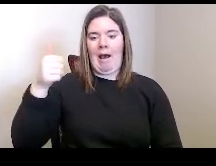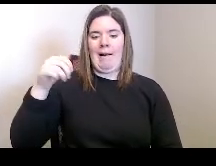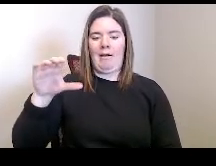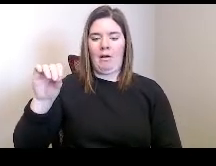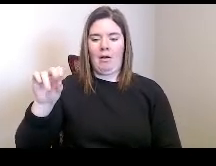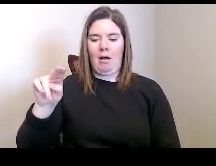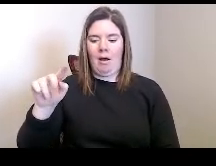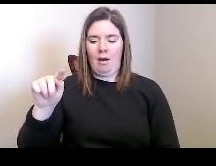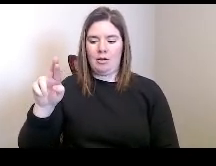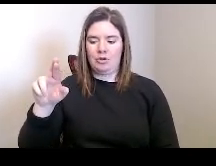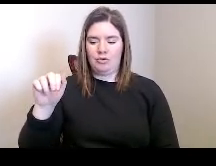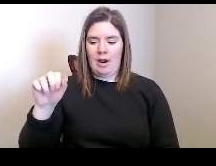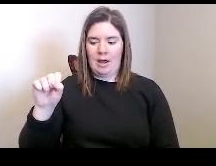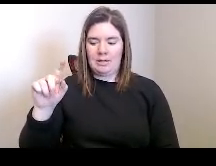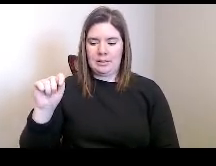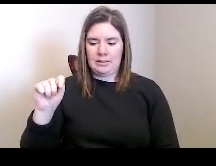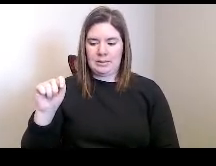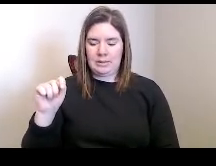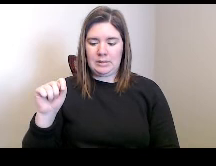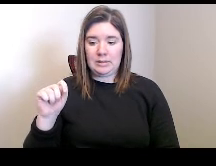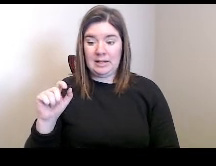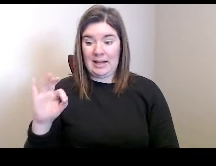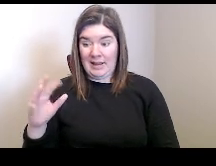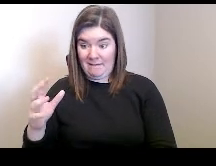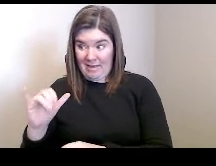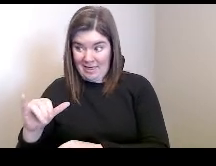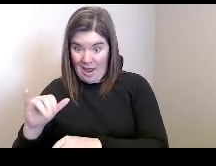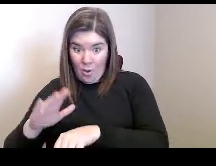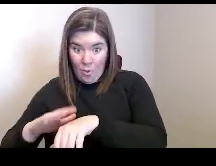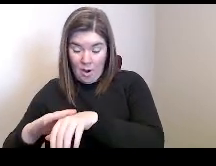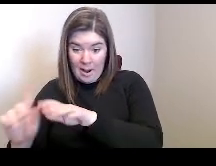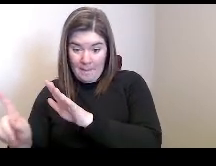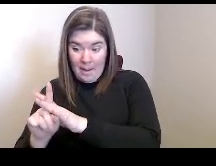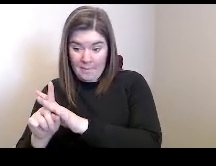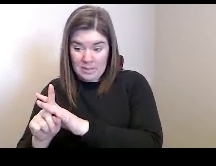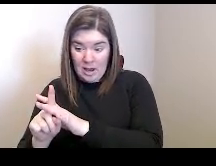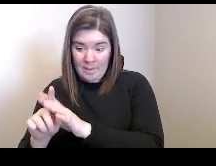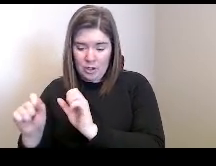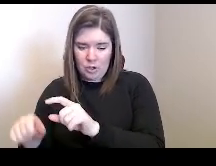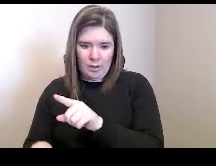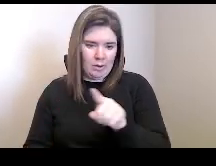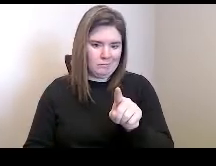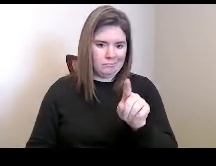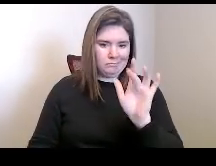But if you do-- if you get this warning, then you can go and try to different color.